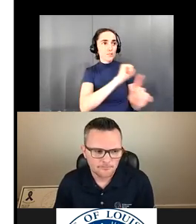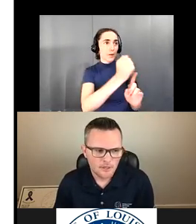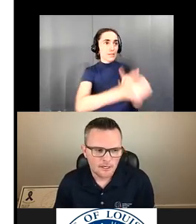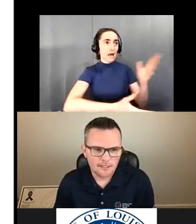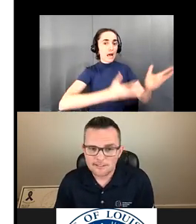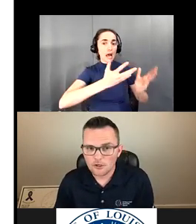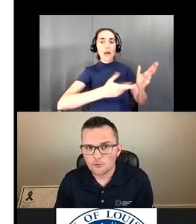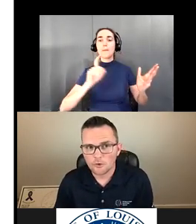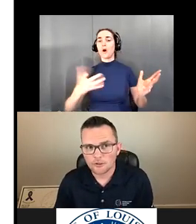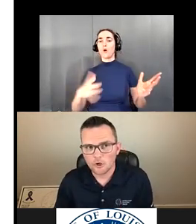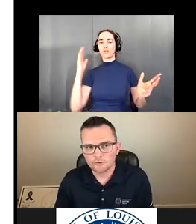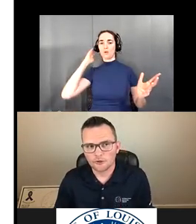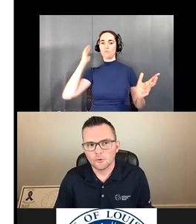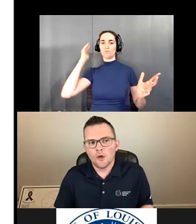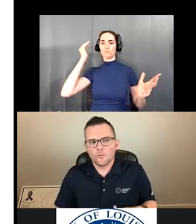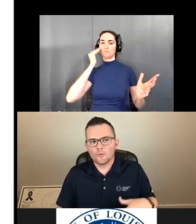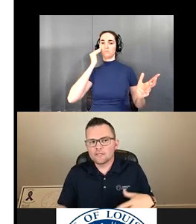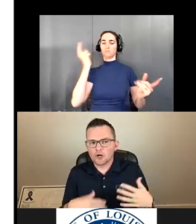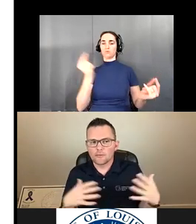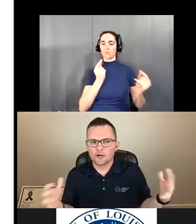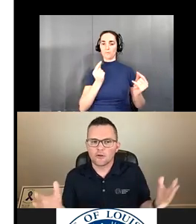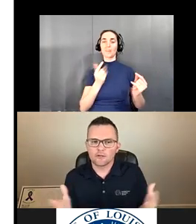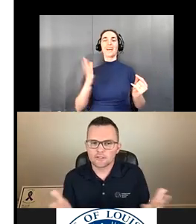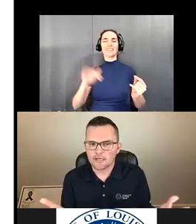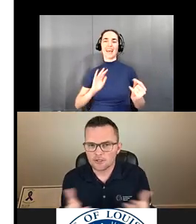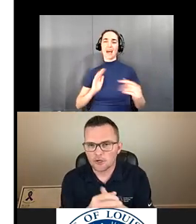15:48:36 And that's our number one goal. So when we talk about all these things you know